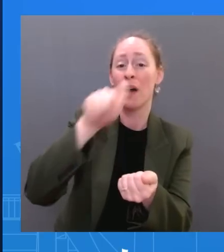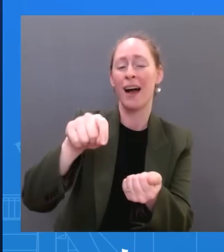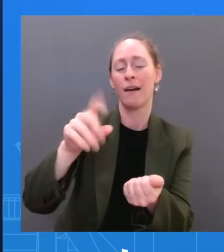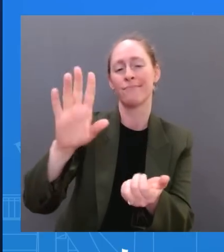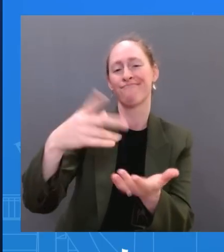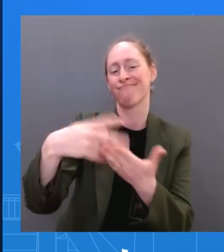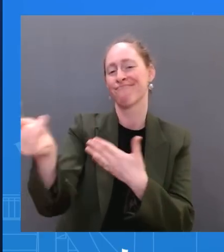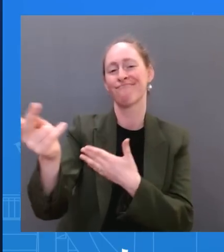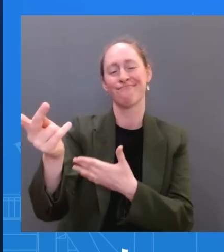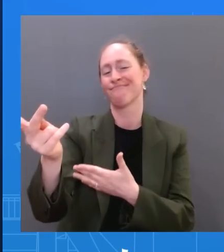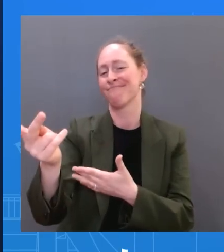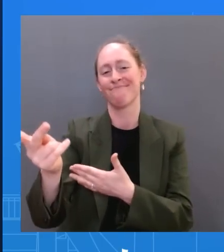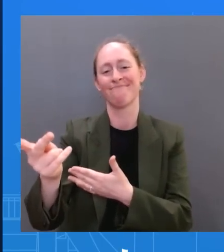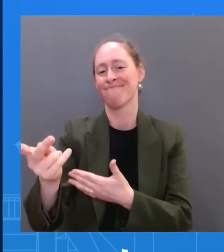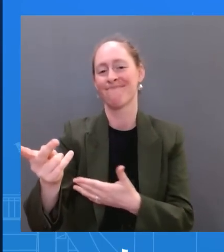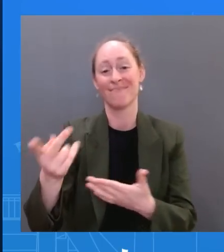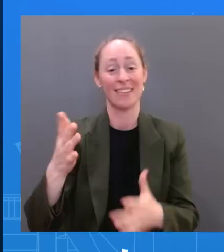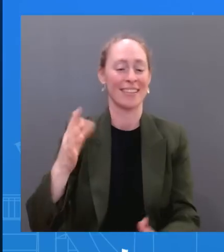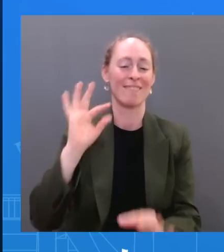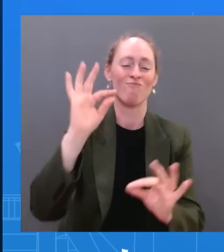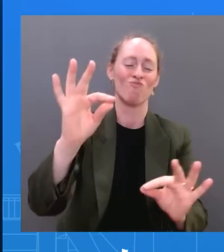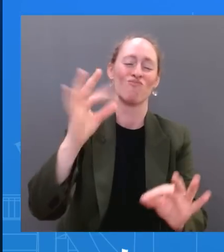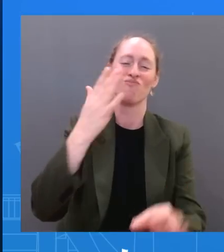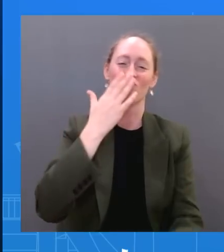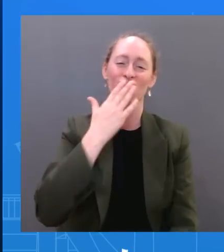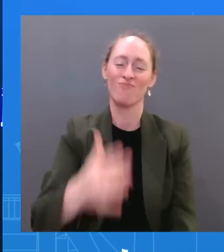The Press: Thanks, Jake. The Press: Thank you.